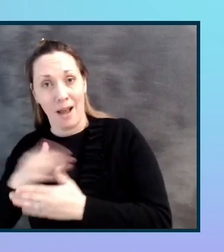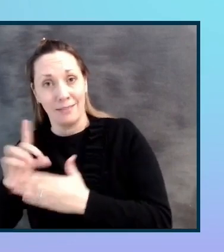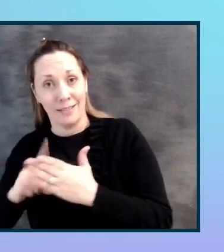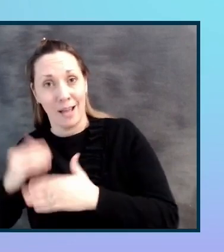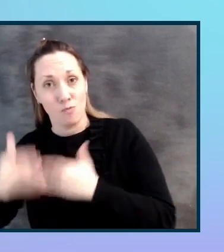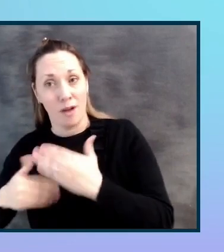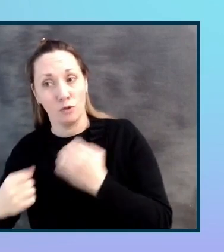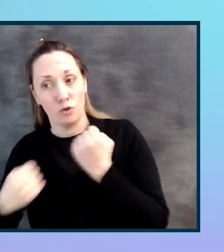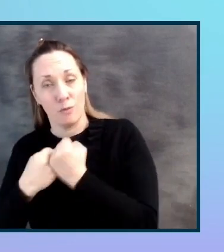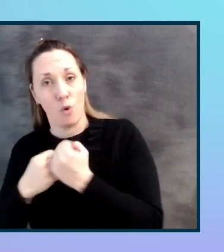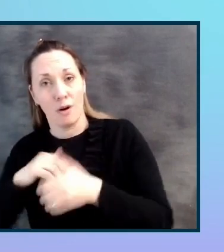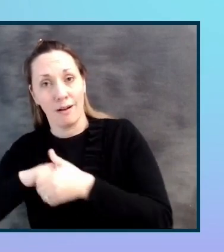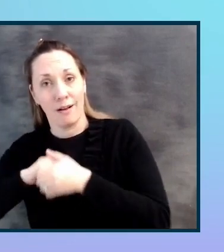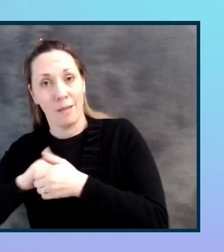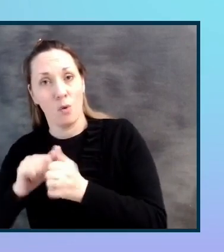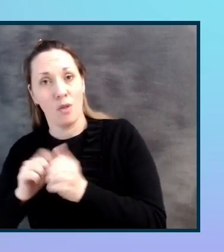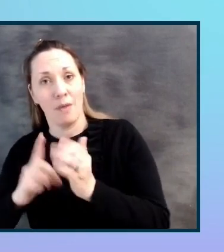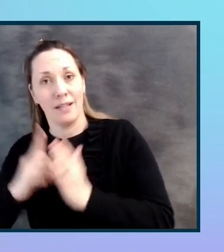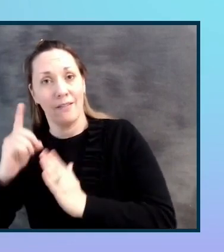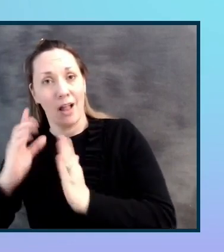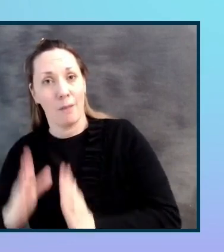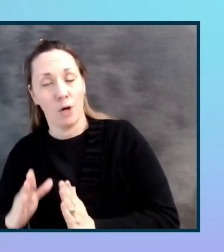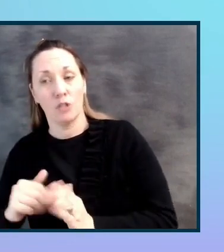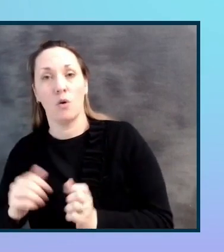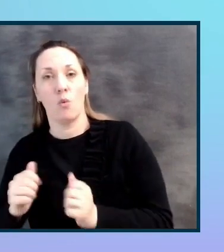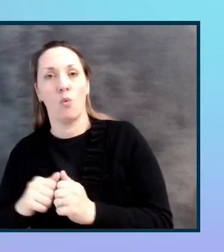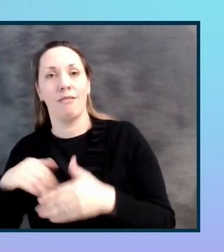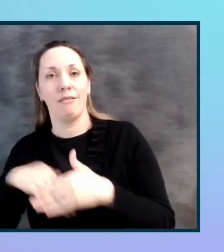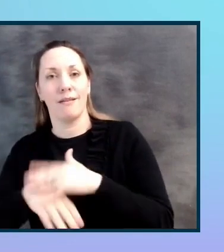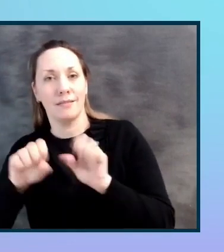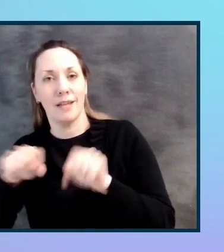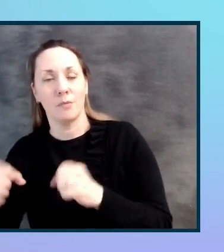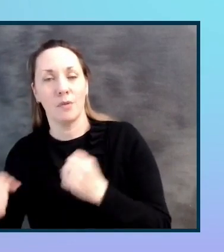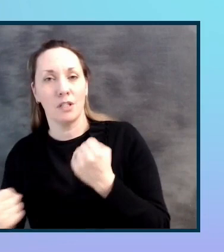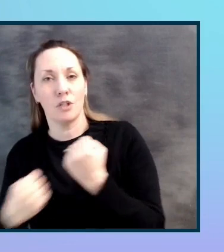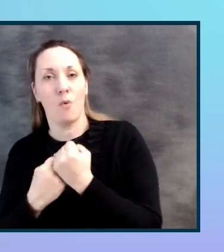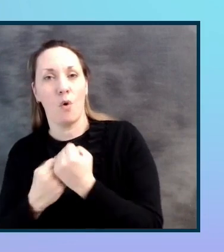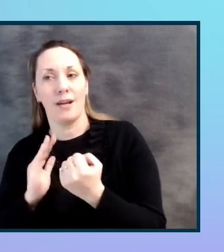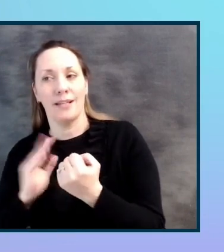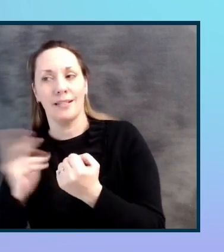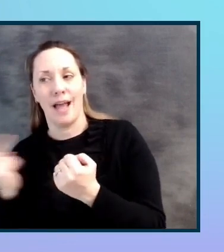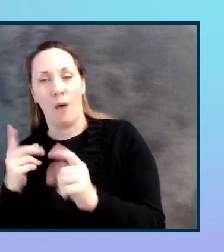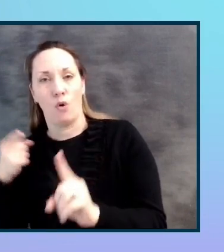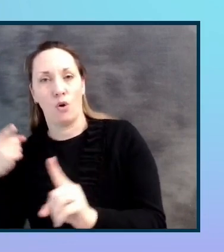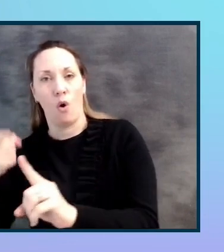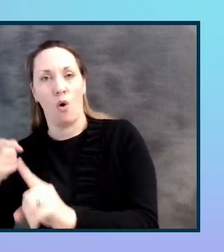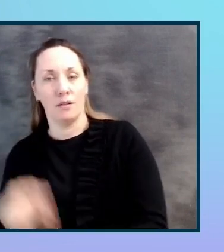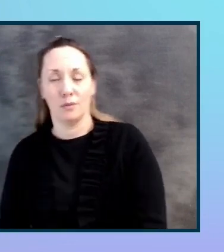and collaborate with my developers with accessibility support as our goal. Ooh, that's a good one.